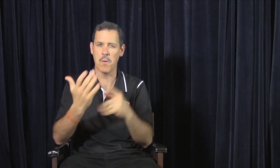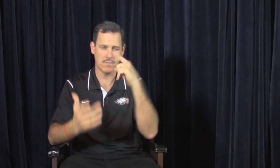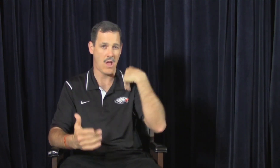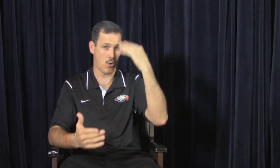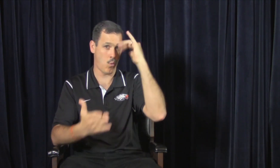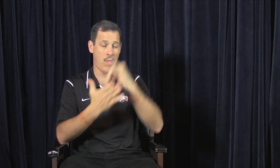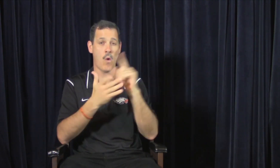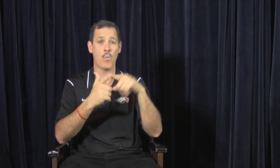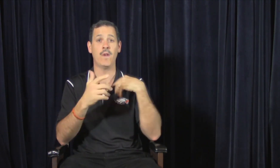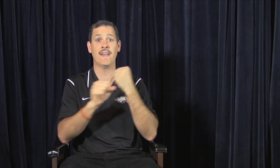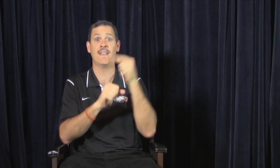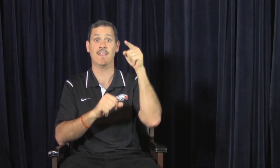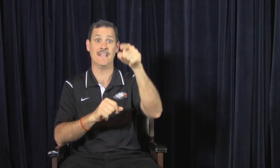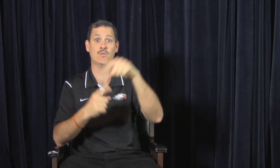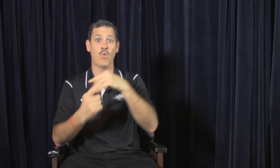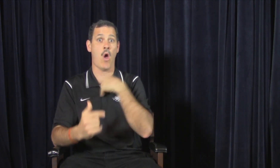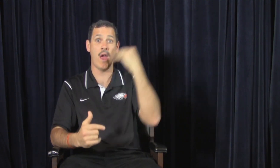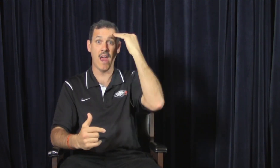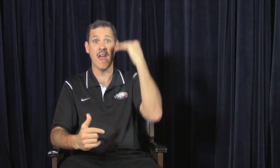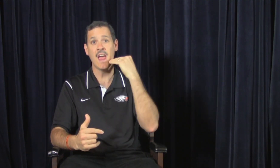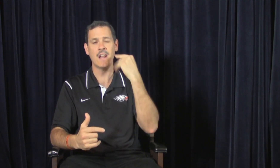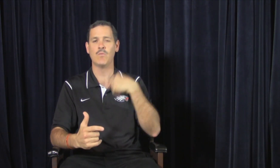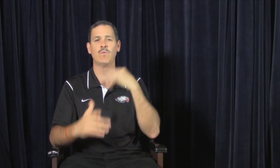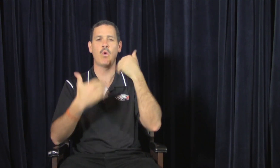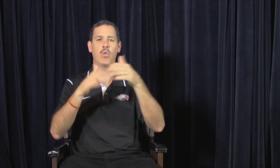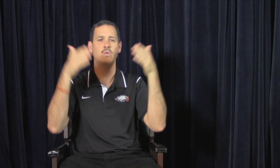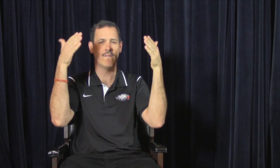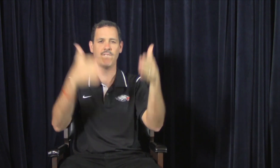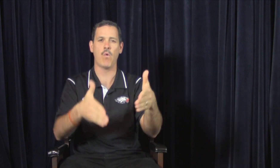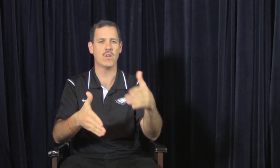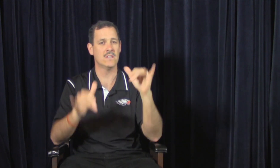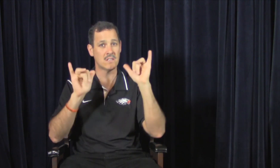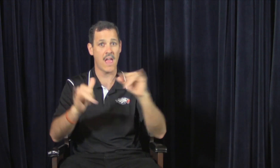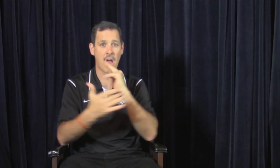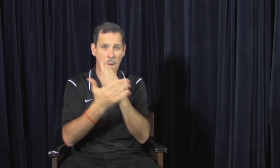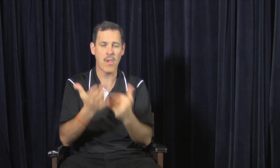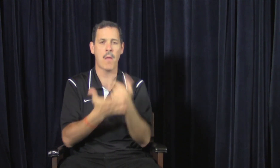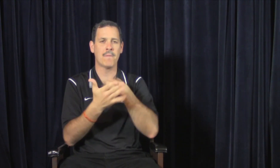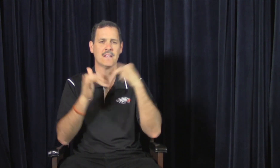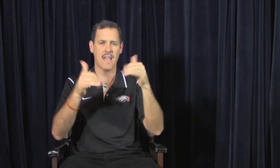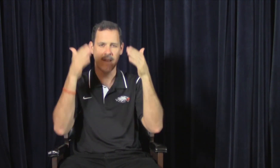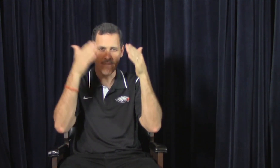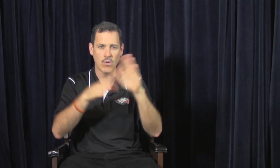IF WE LET IT GET TO OUR HEADS, WE WOULD LOSE FOCUS. WHERE AS STAYING HUMBLE HELPED US